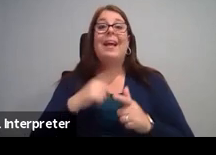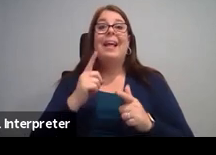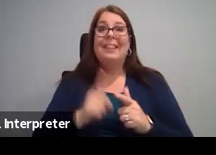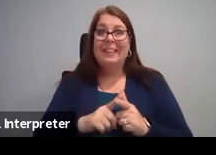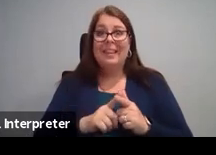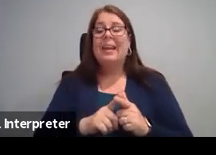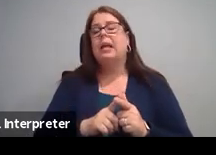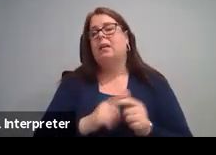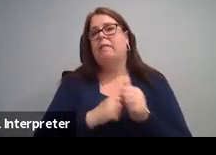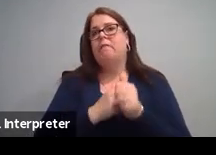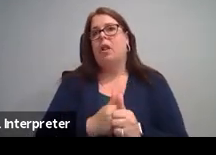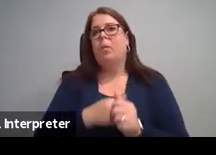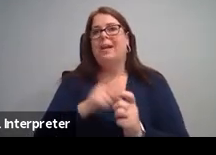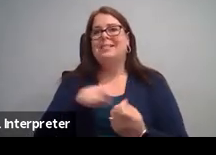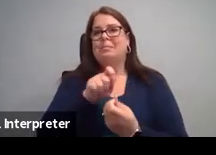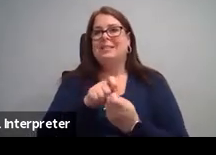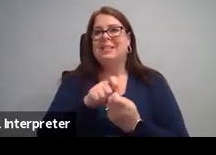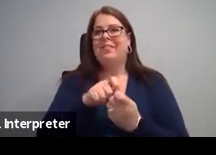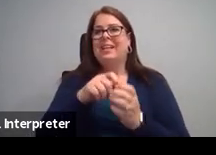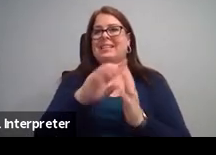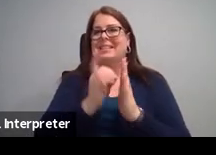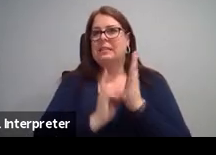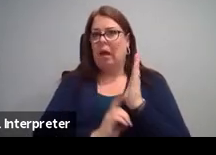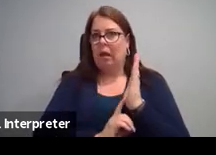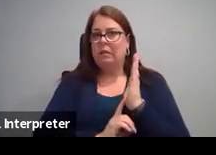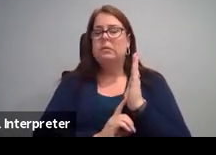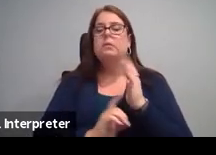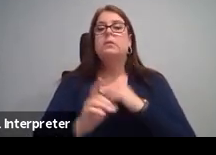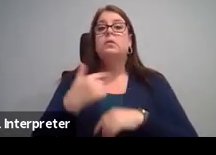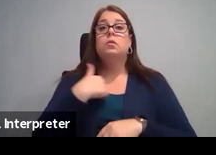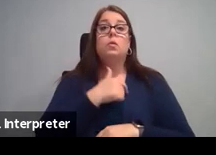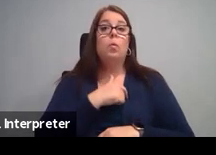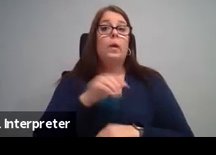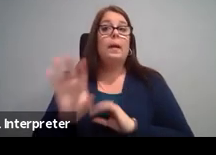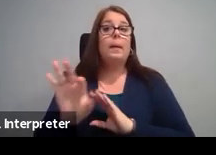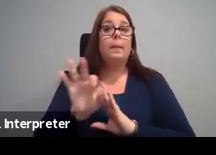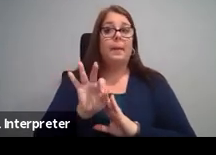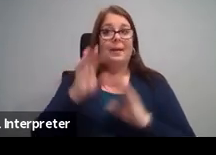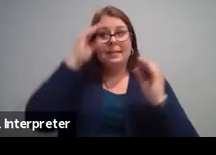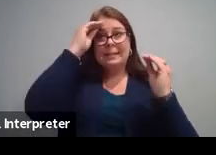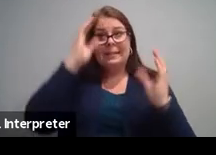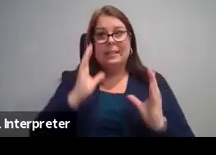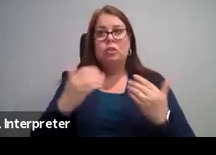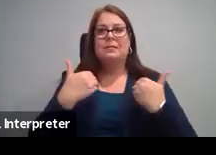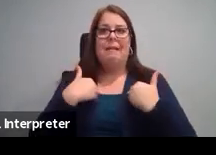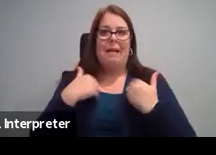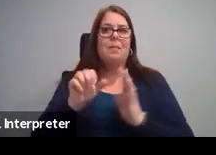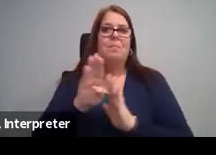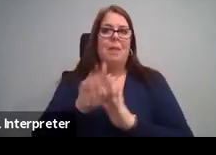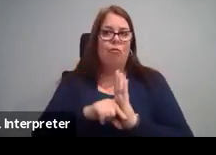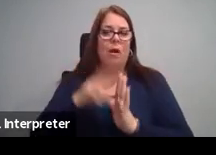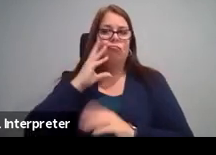Laurie Arnold: And those teachers started by finding teachers who I thought had some background with Canvas, the teachers who